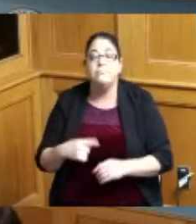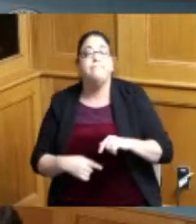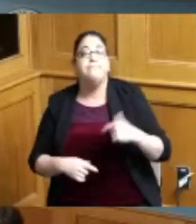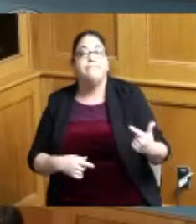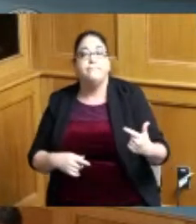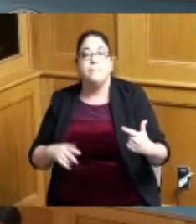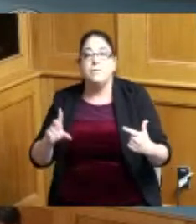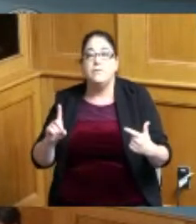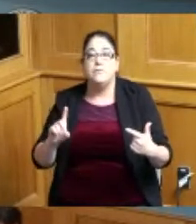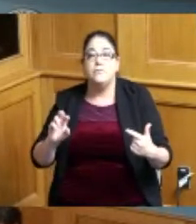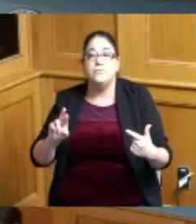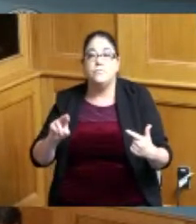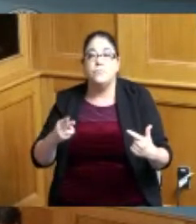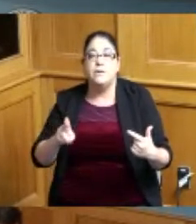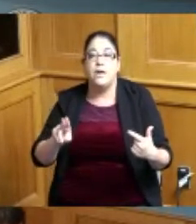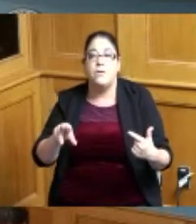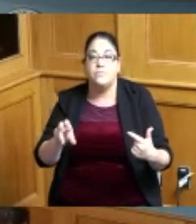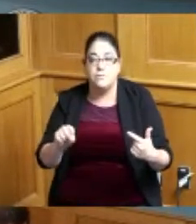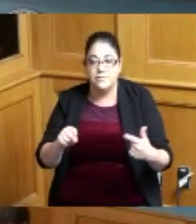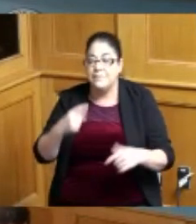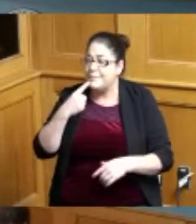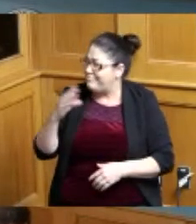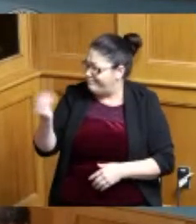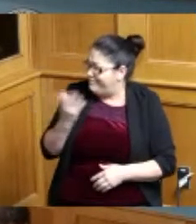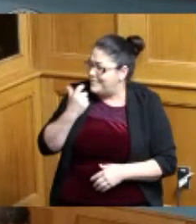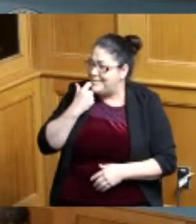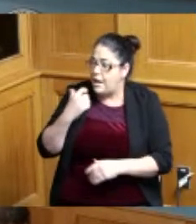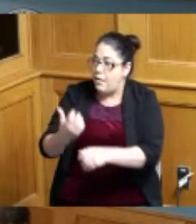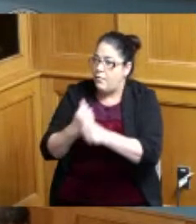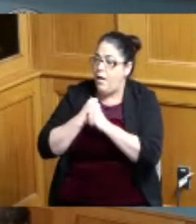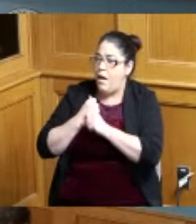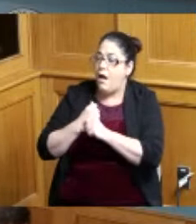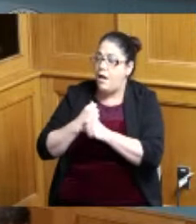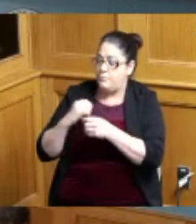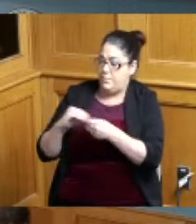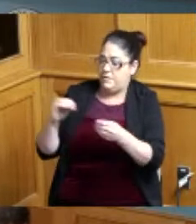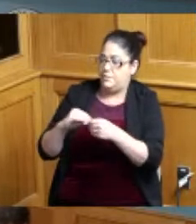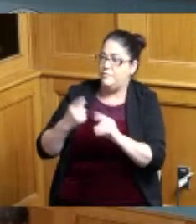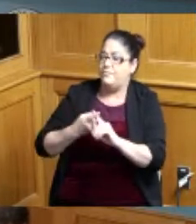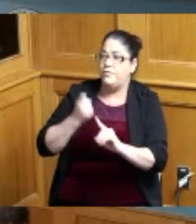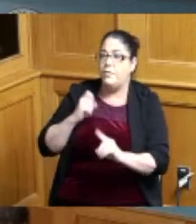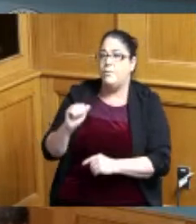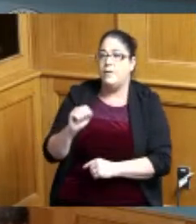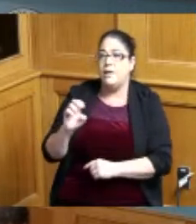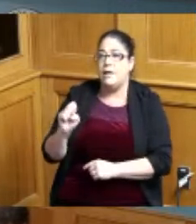I got a communication I was just looking it up to see I got it yesterday from Ed Andres he lives in